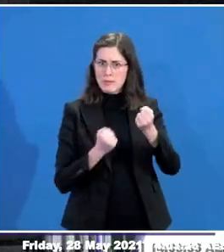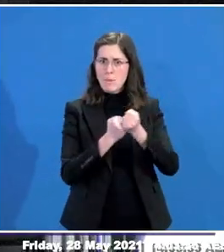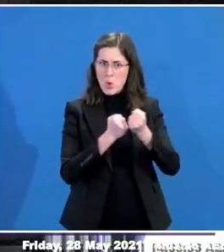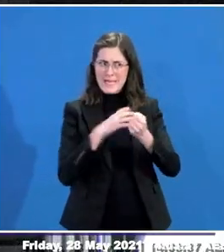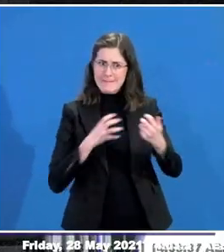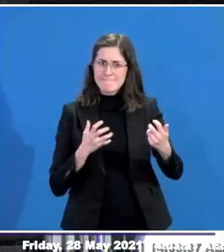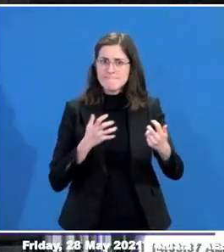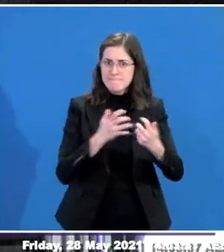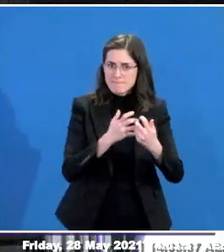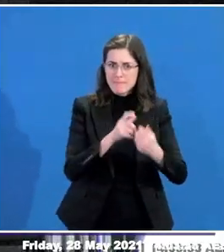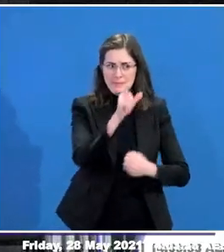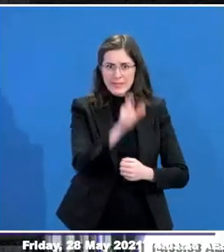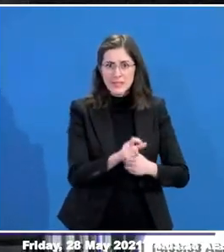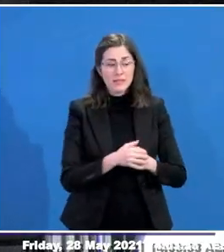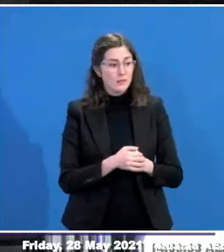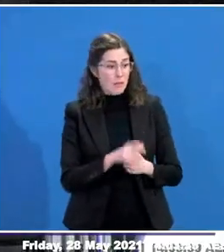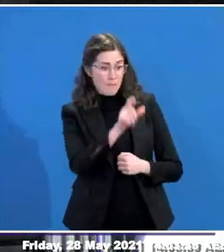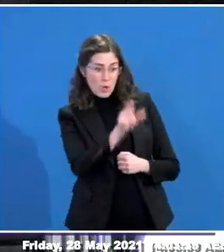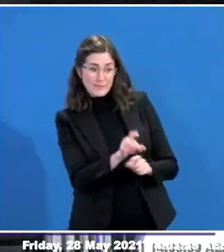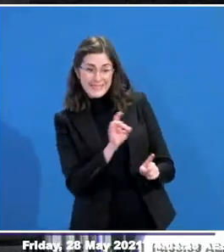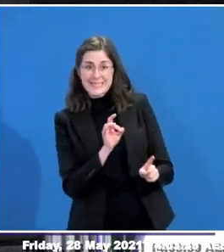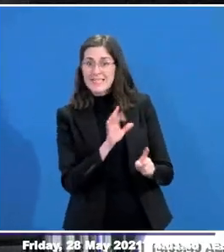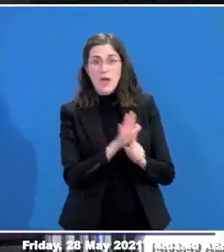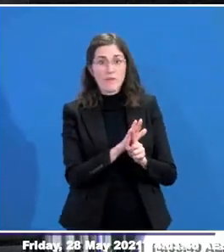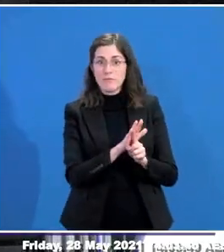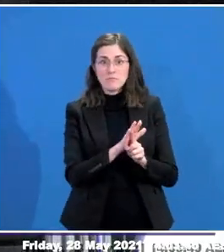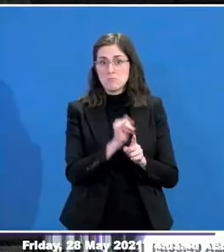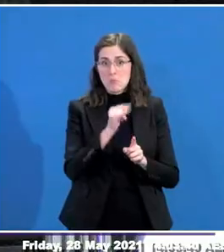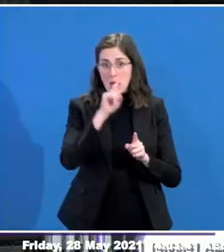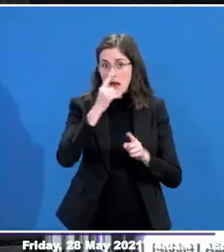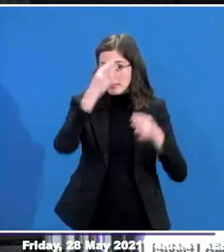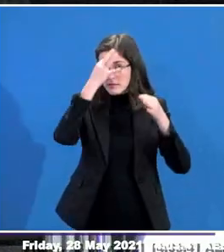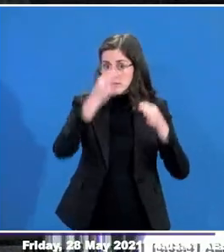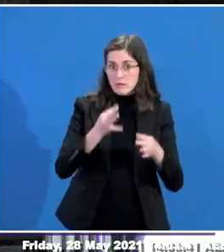that perhaps lacks capacity to enter into agreements on their own, is evicted